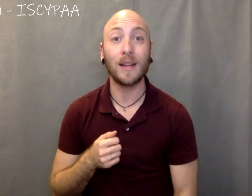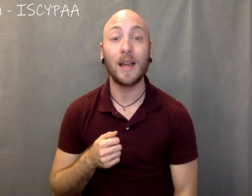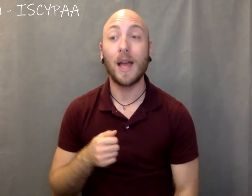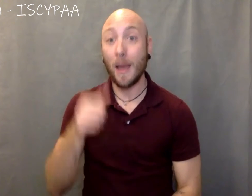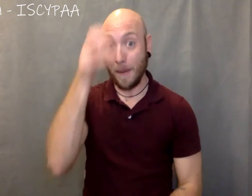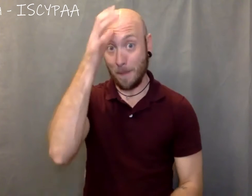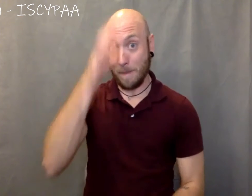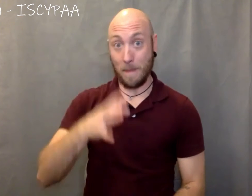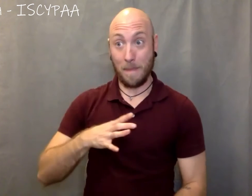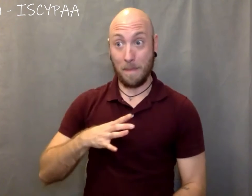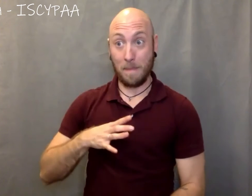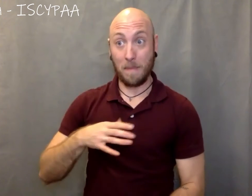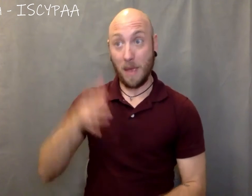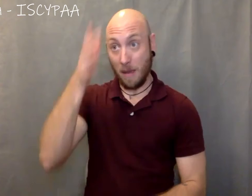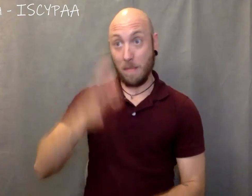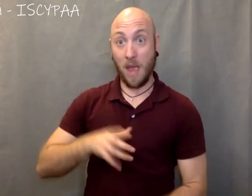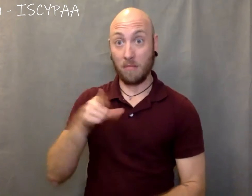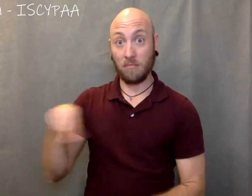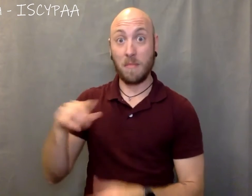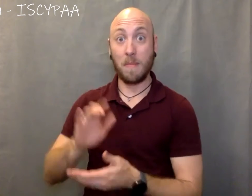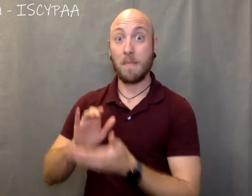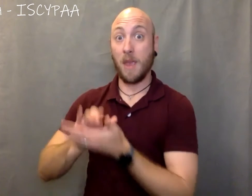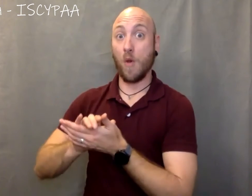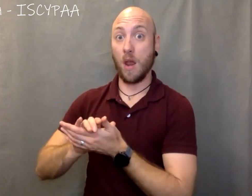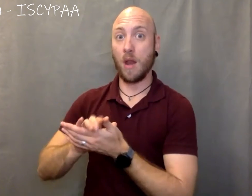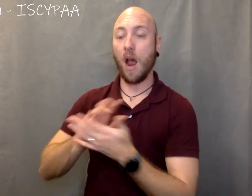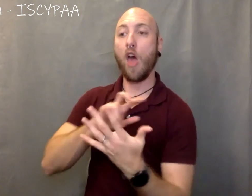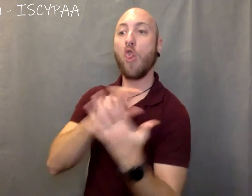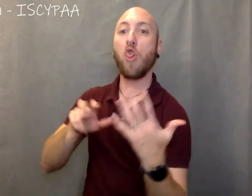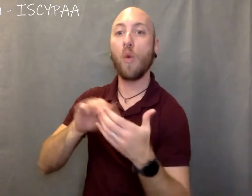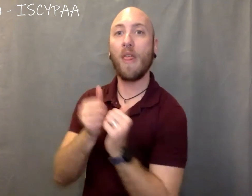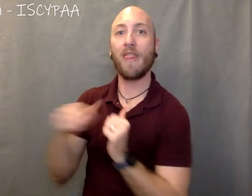getting mad when they go back to their wives and then like being vengeful and